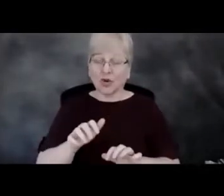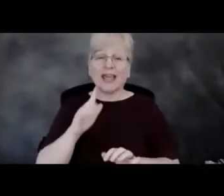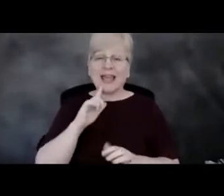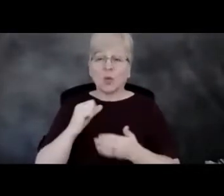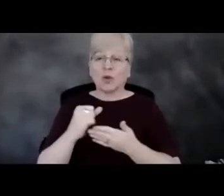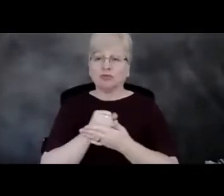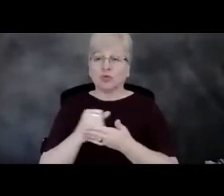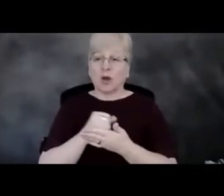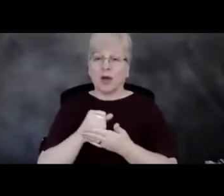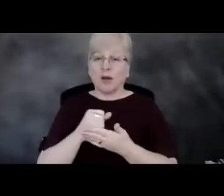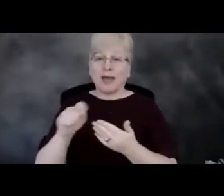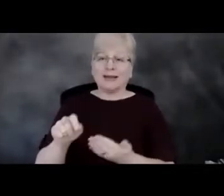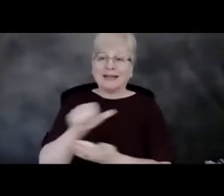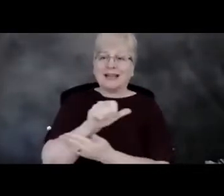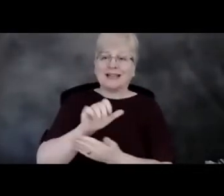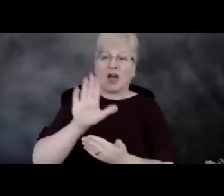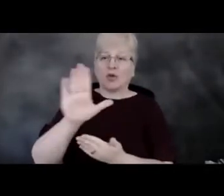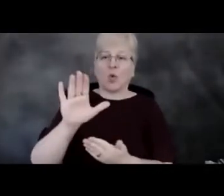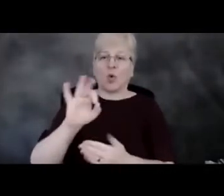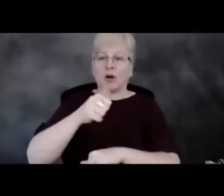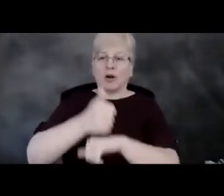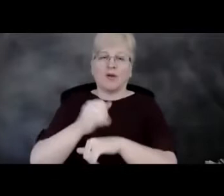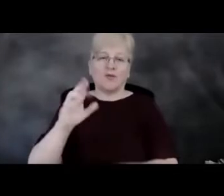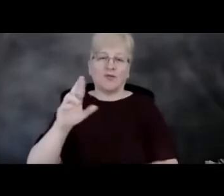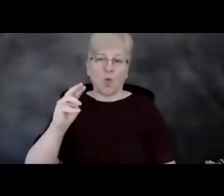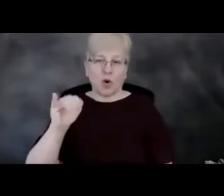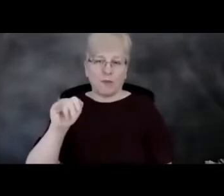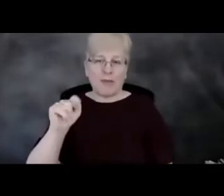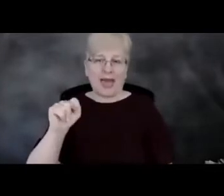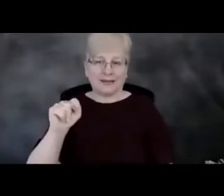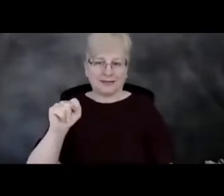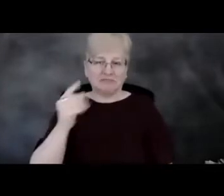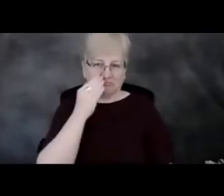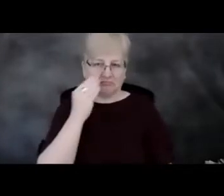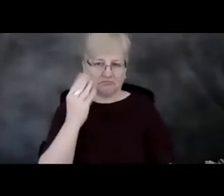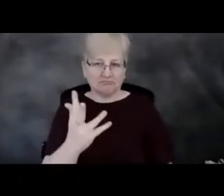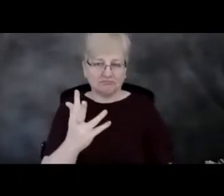16:45:37 There are two reasons for that. 16:45:45 One reason is that in copying and